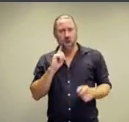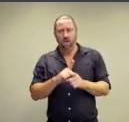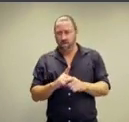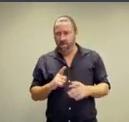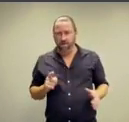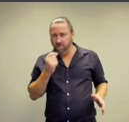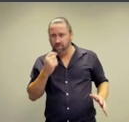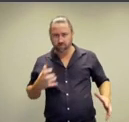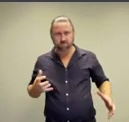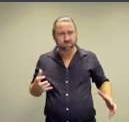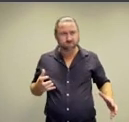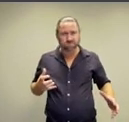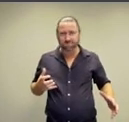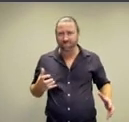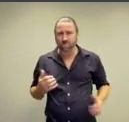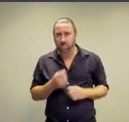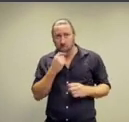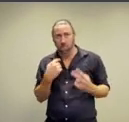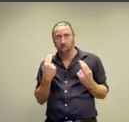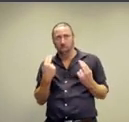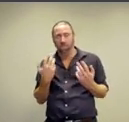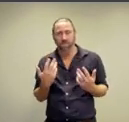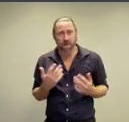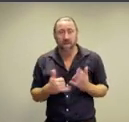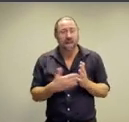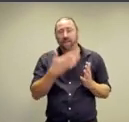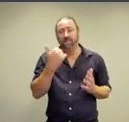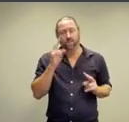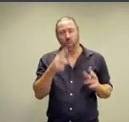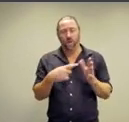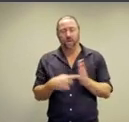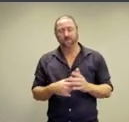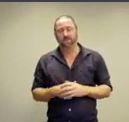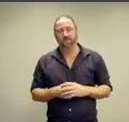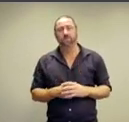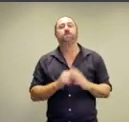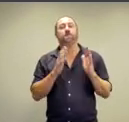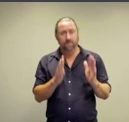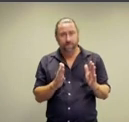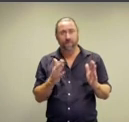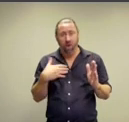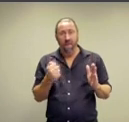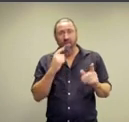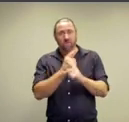menacing, I think maybe, I’m not really sure but a great body of work worth looking at.